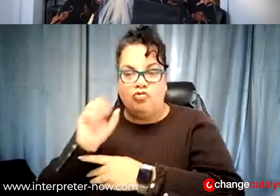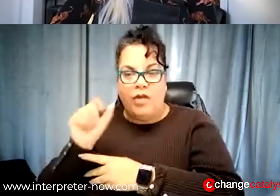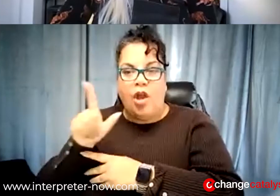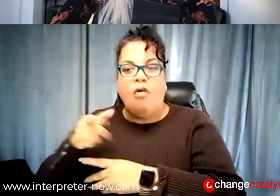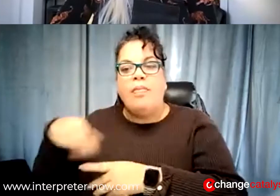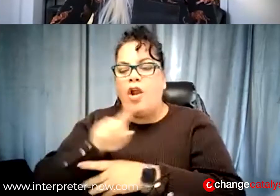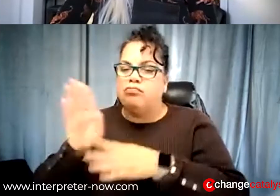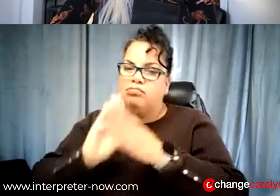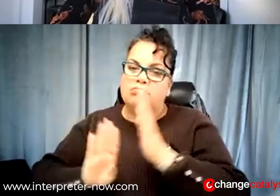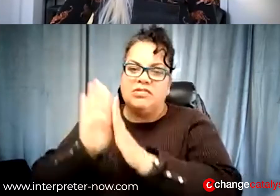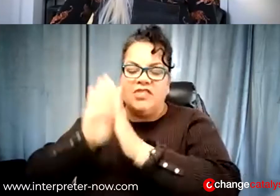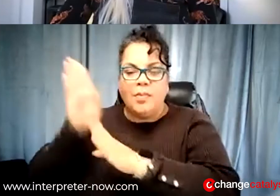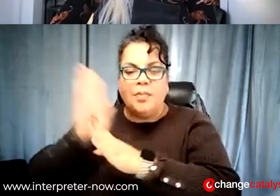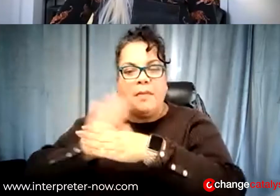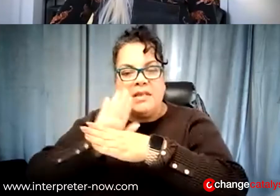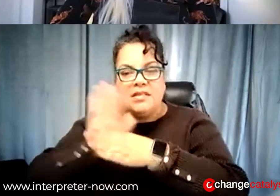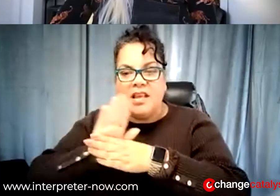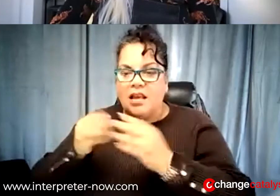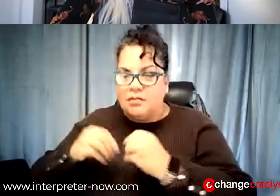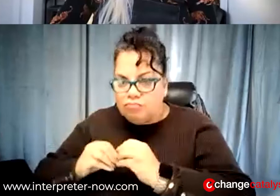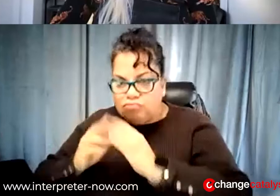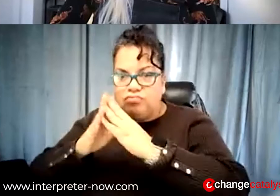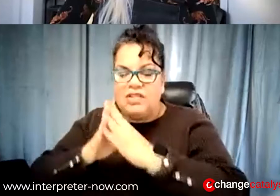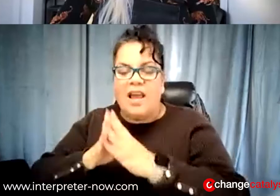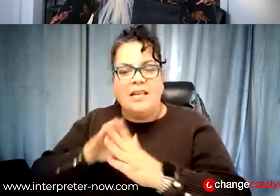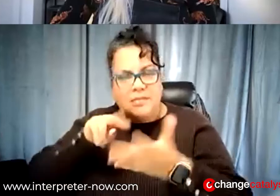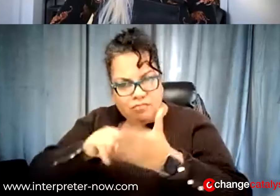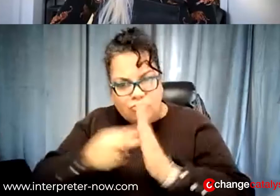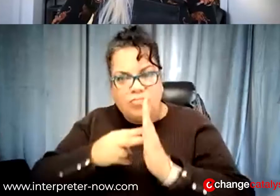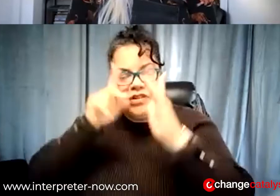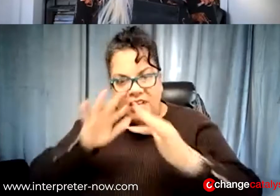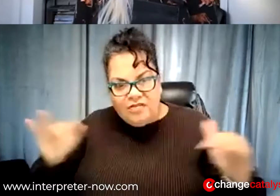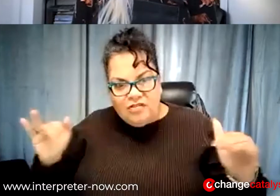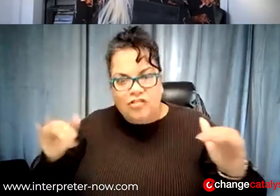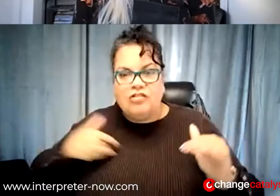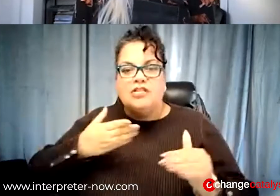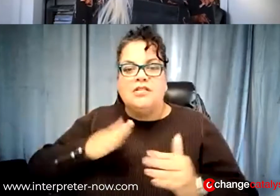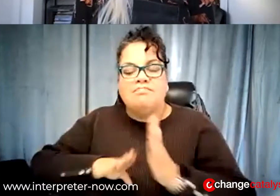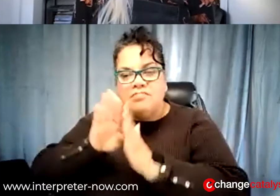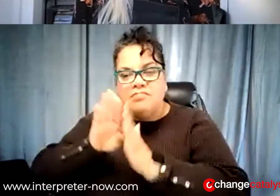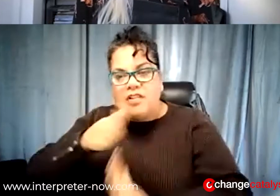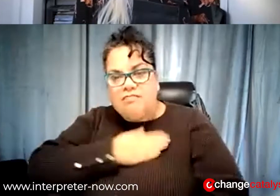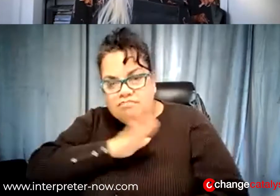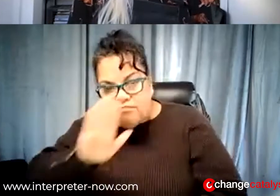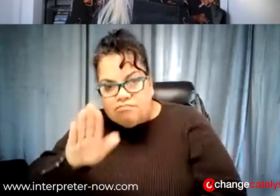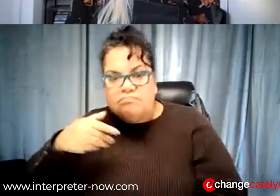from the ground up that is intentionally diverse, builds empathy, encourages authenticity, and increase impact for women globally.